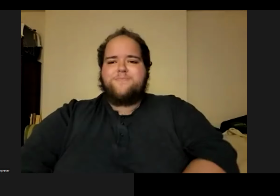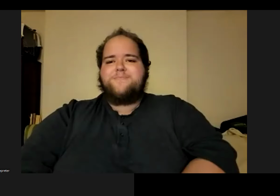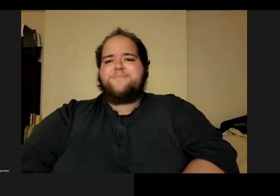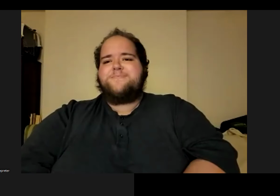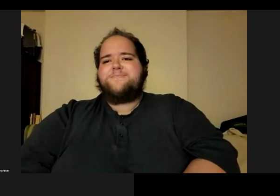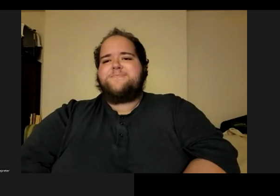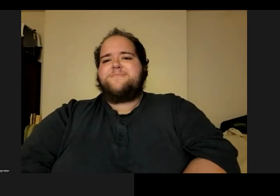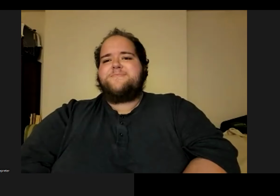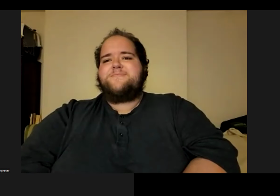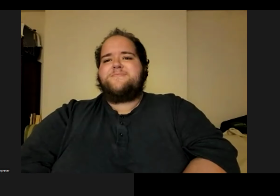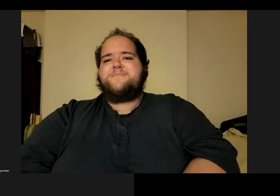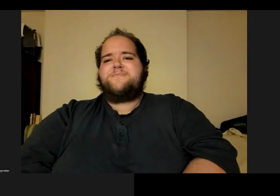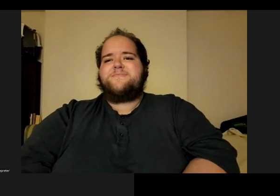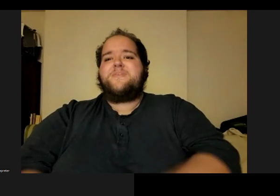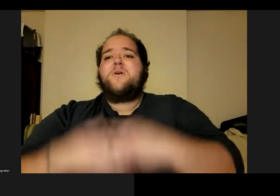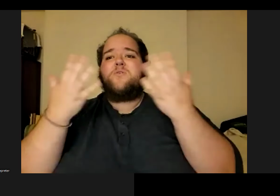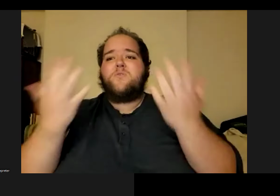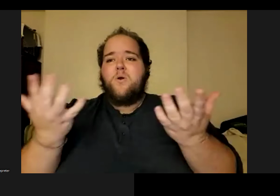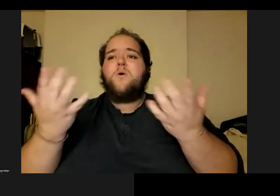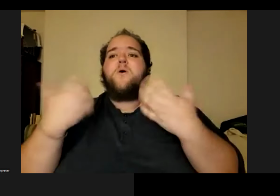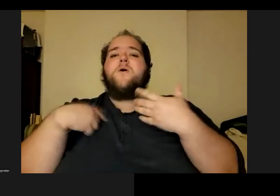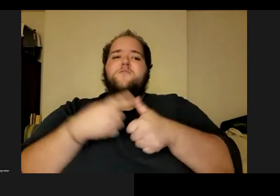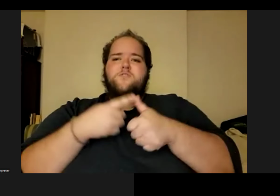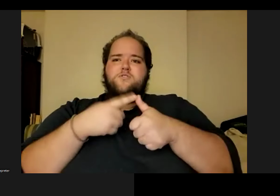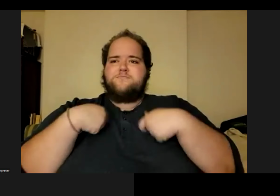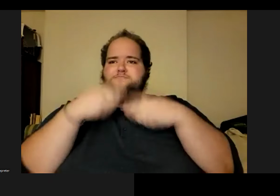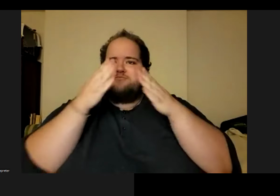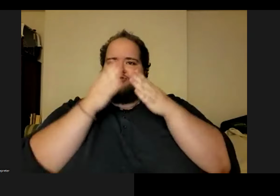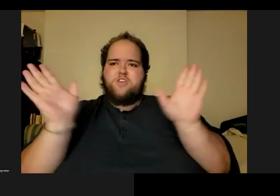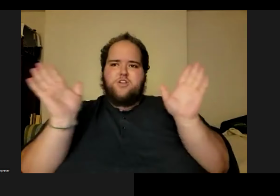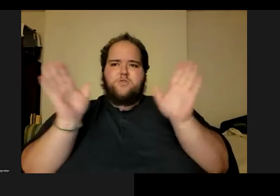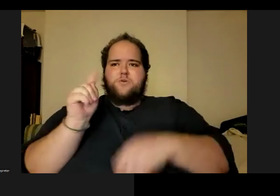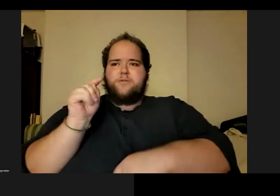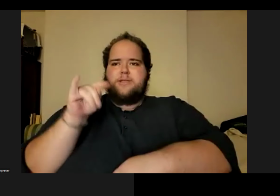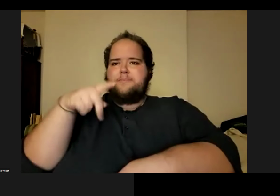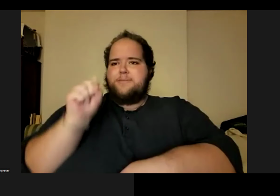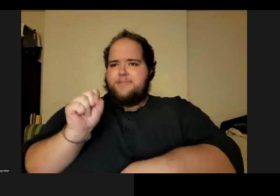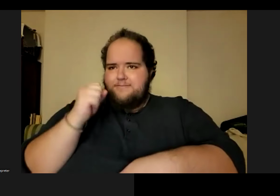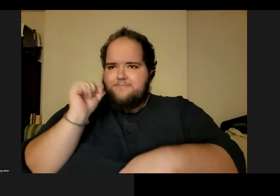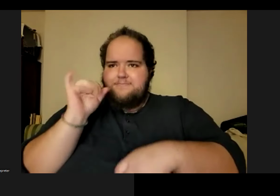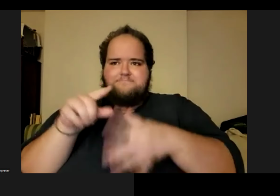So I'm going to give you some general writing tips. To kind of start out with. So these are things that